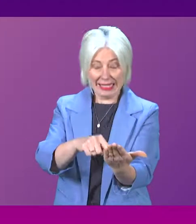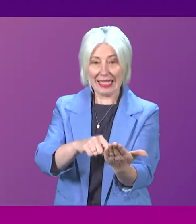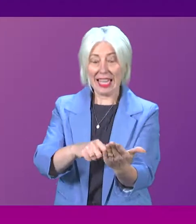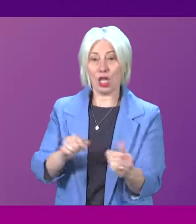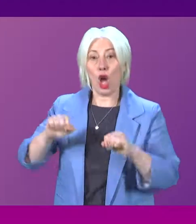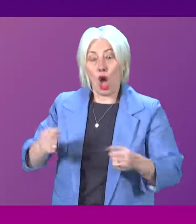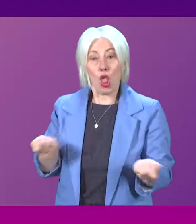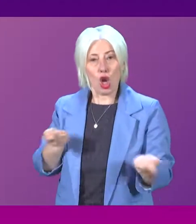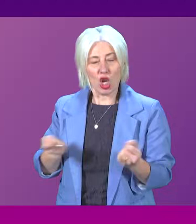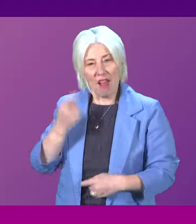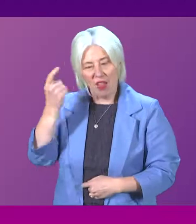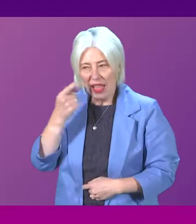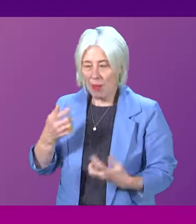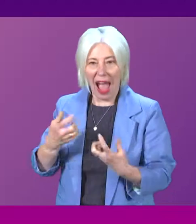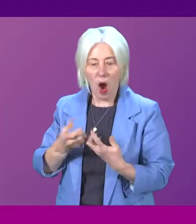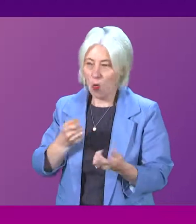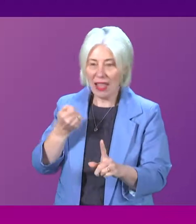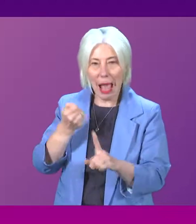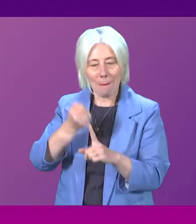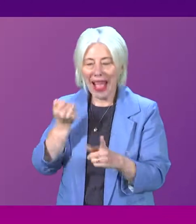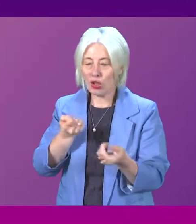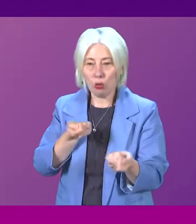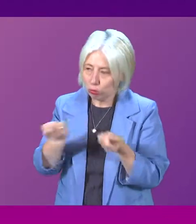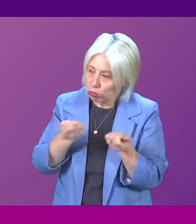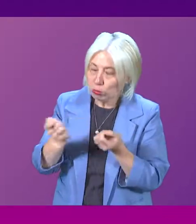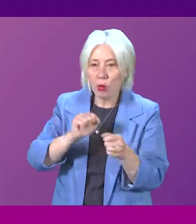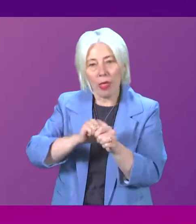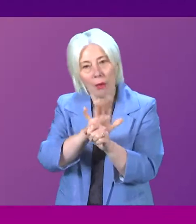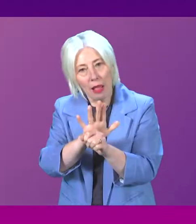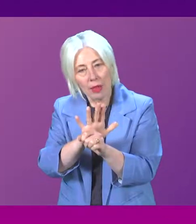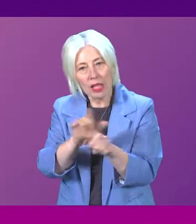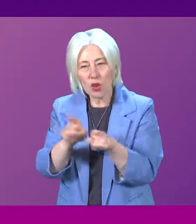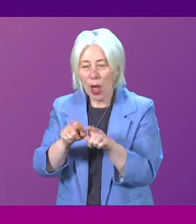“consider the impacts of ... handling of the pandemic on the exercise of Convention rights”